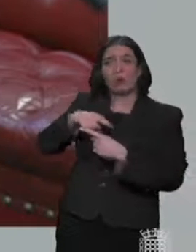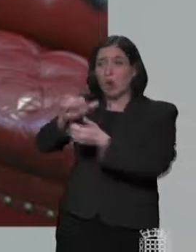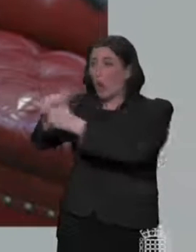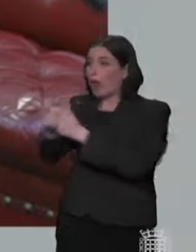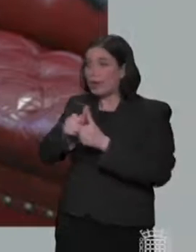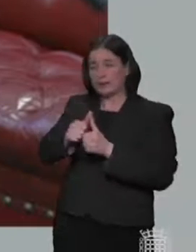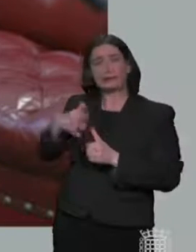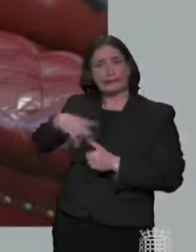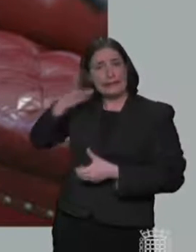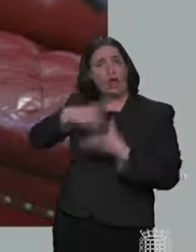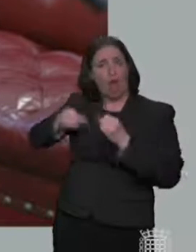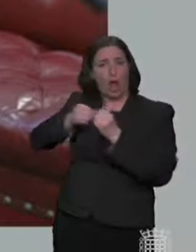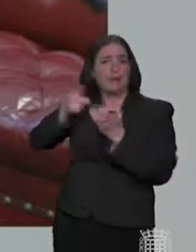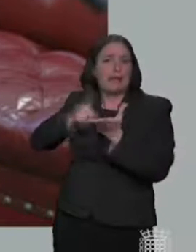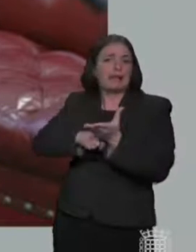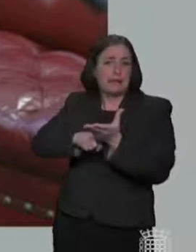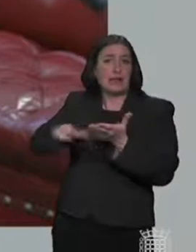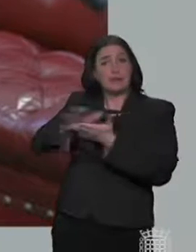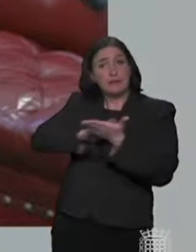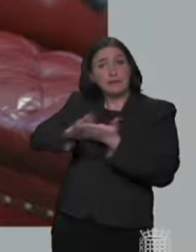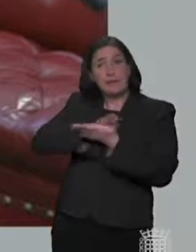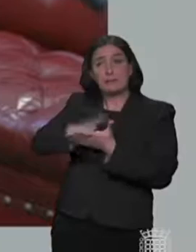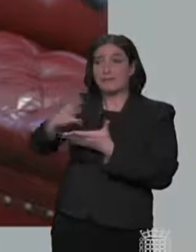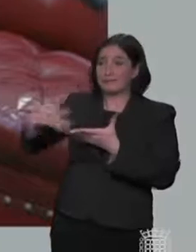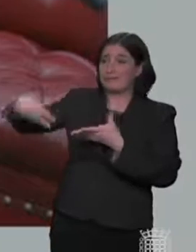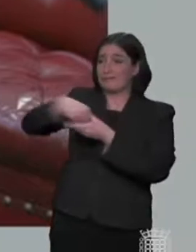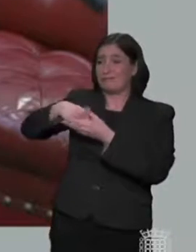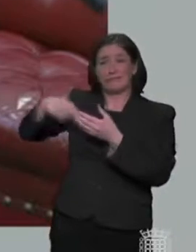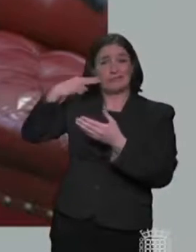communication in order to better provide for the inclusion within the community of deaf and hard